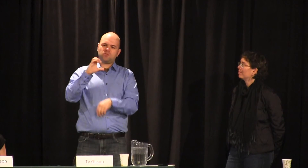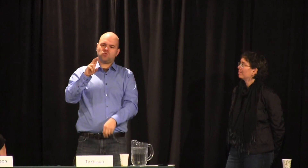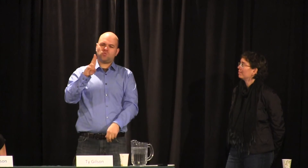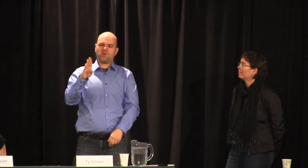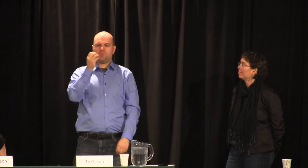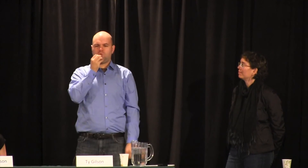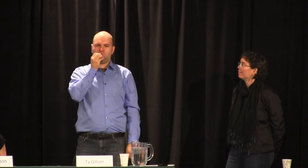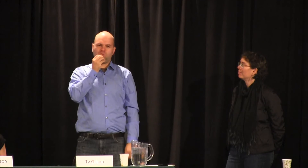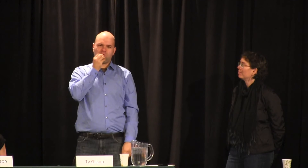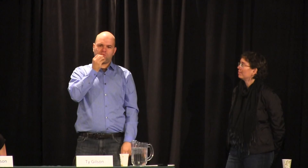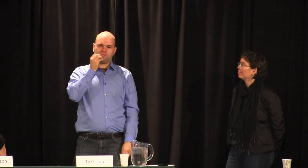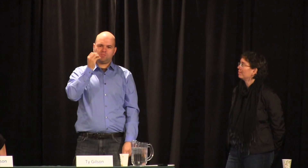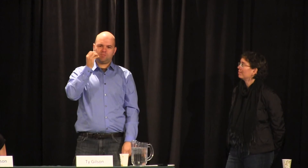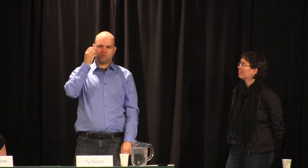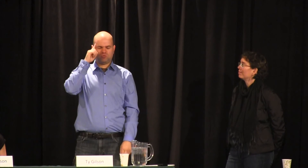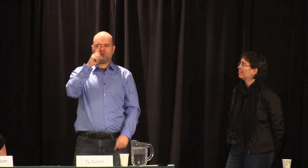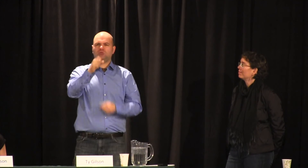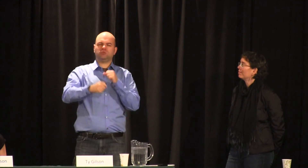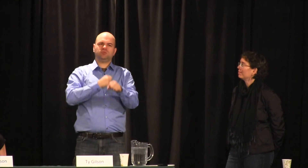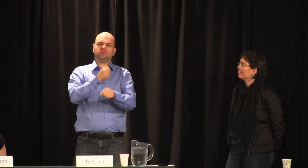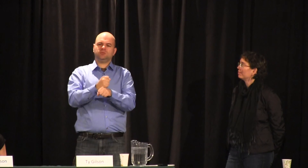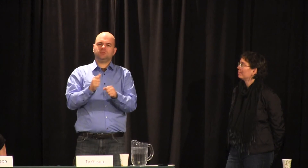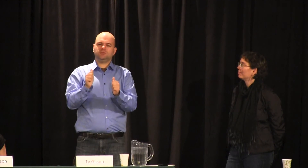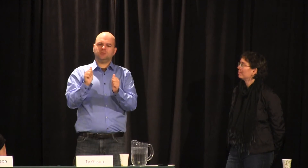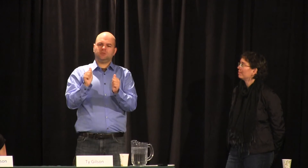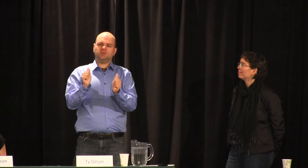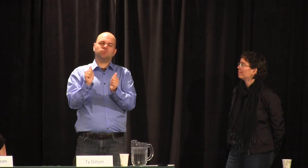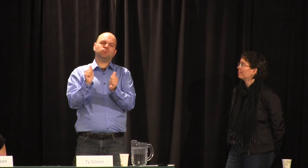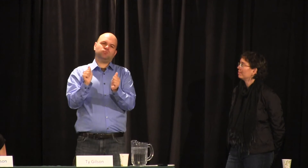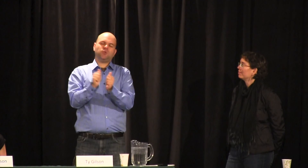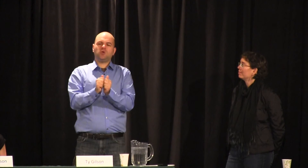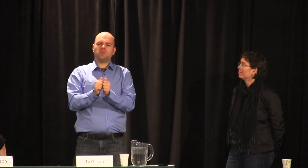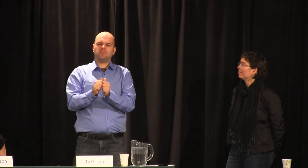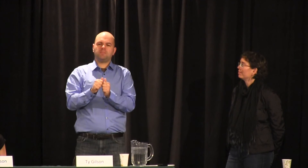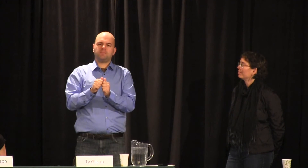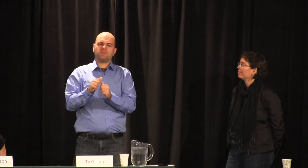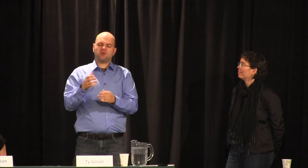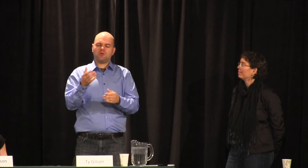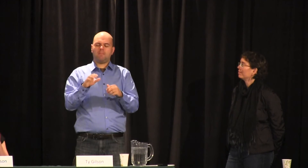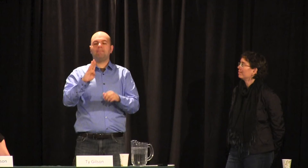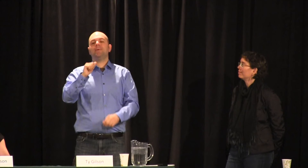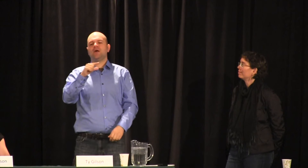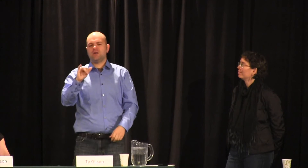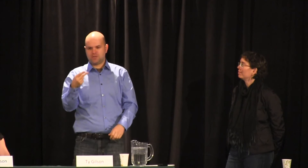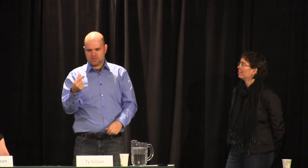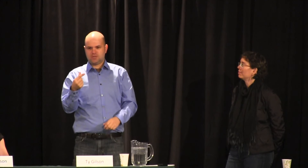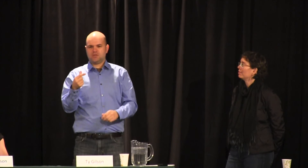And I worked at Cub Foods store also for a year.